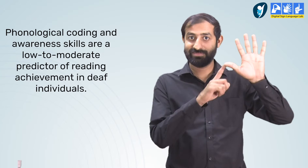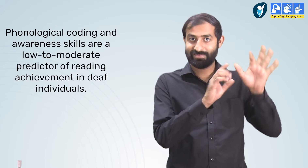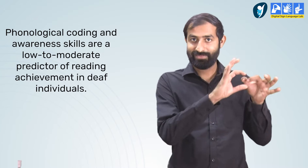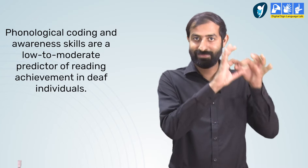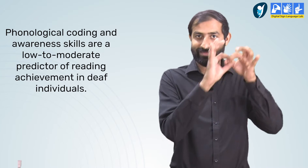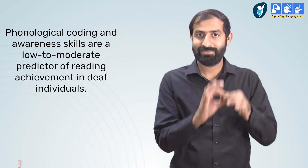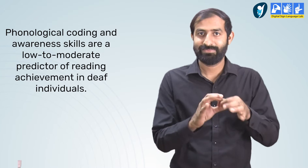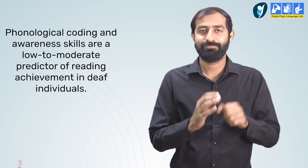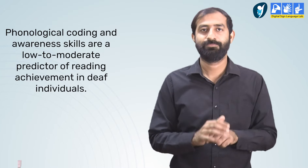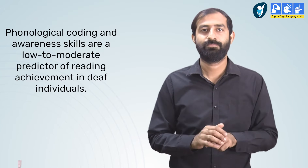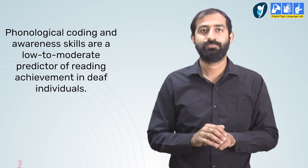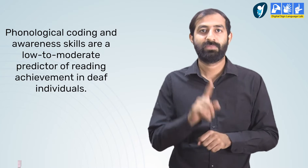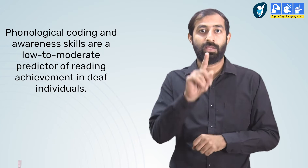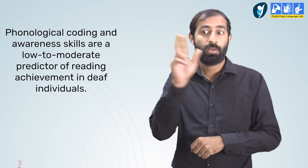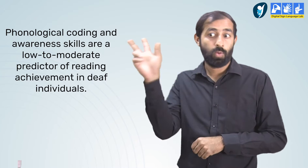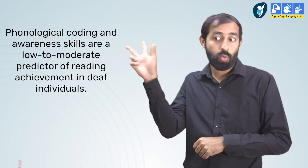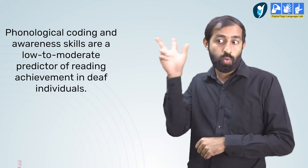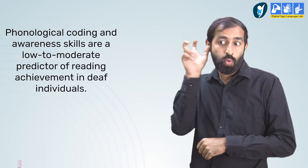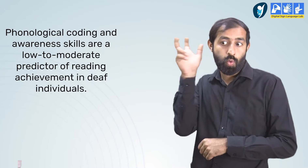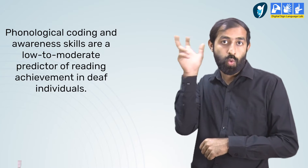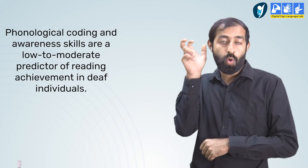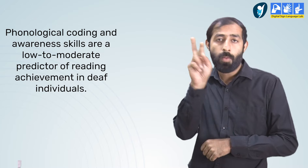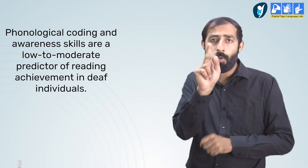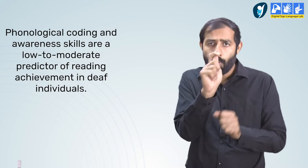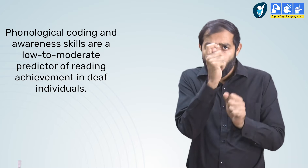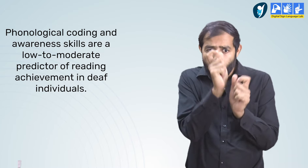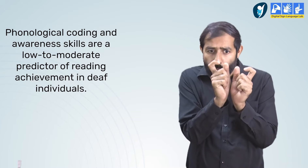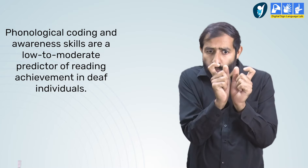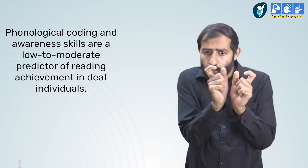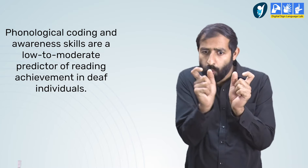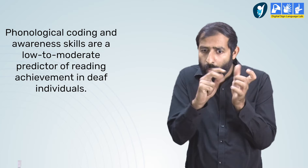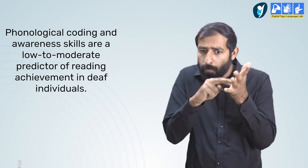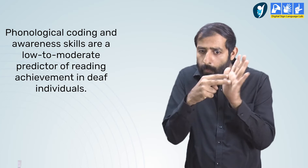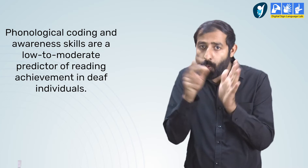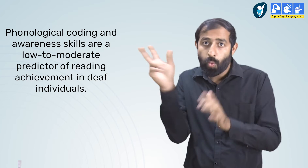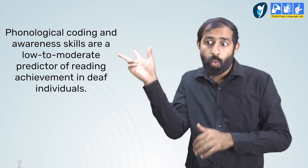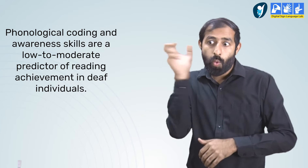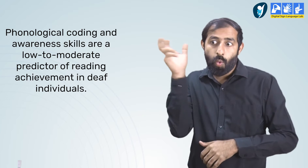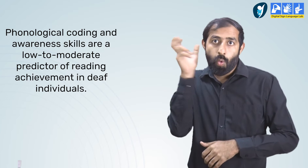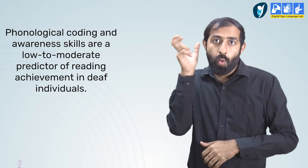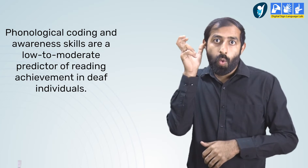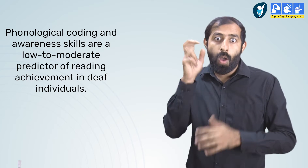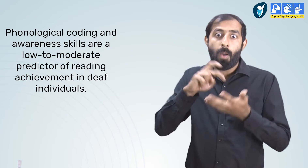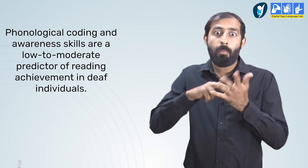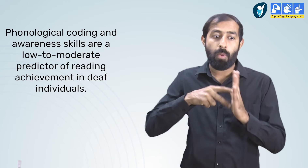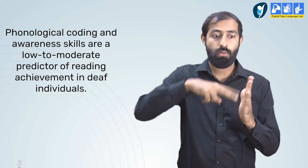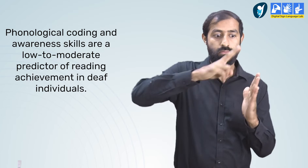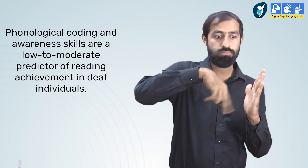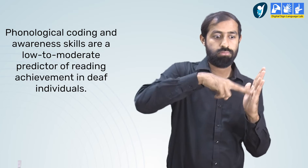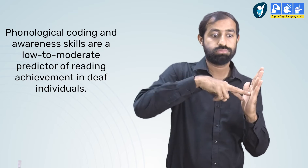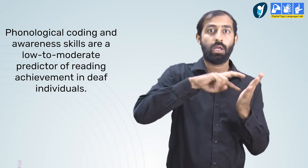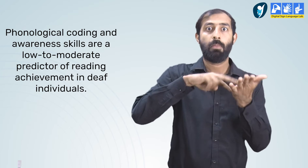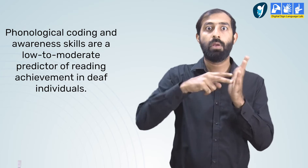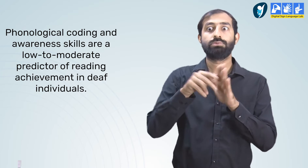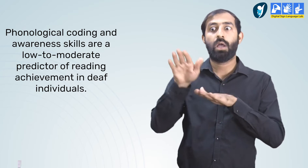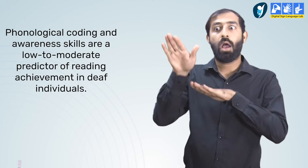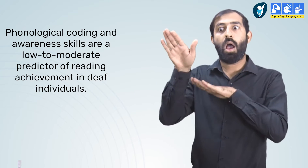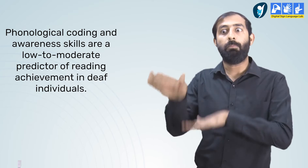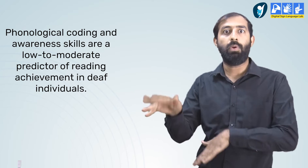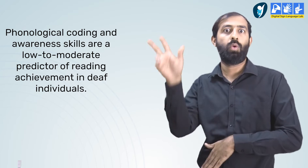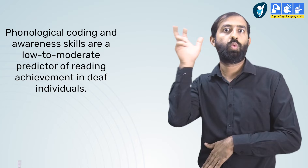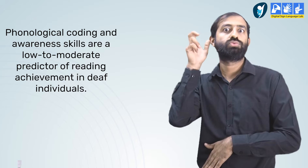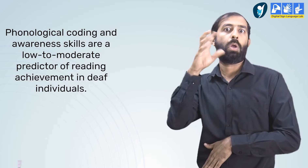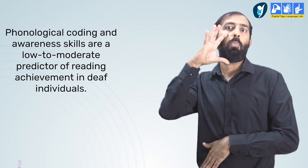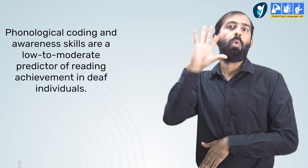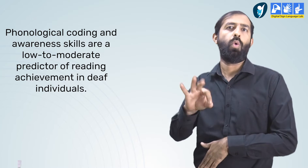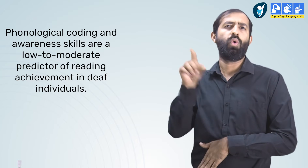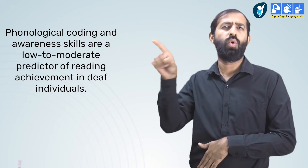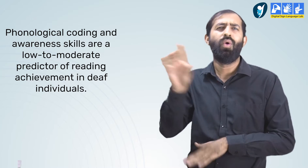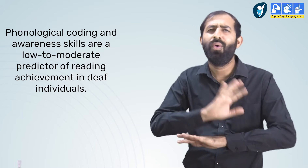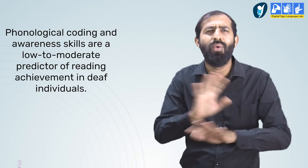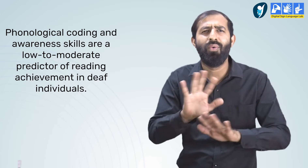Fifth:- The meaning of the word can be understood only by listening to it. For this, listening is important. It is not like this.